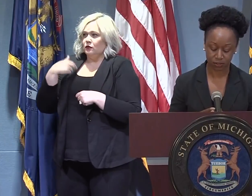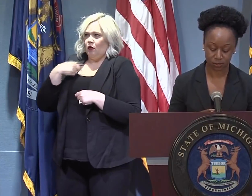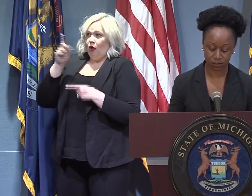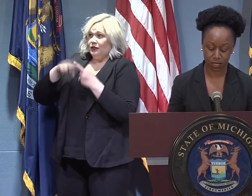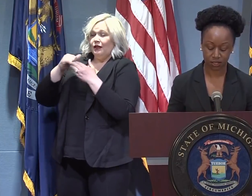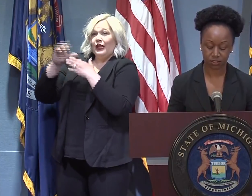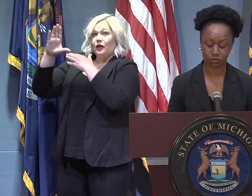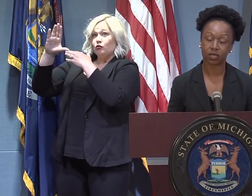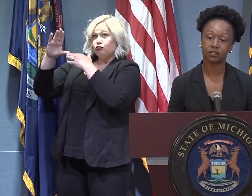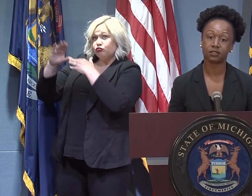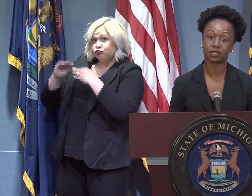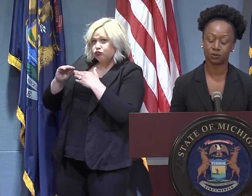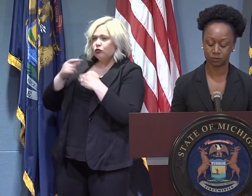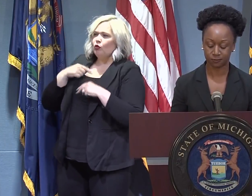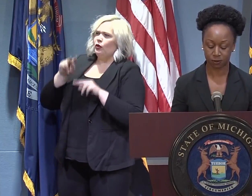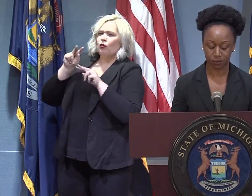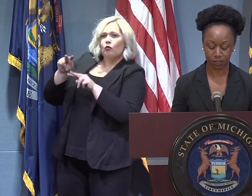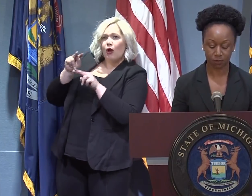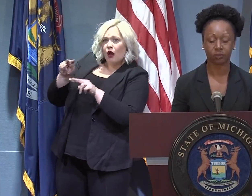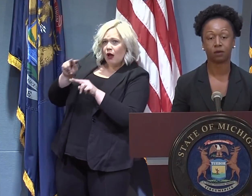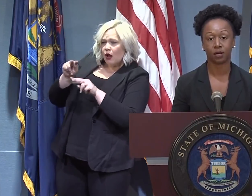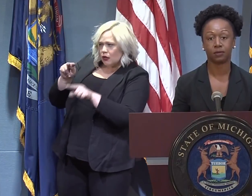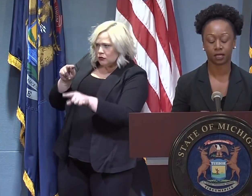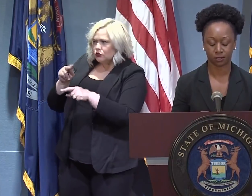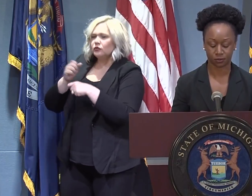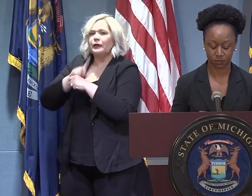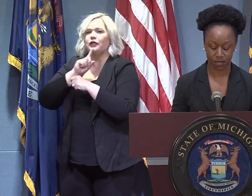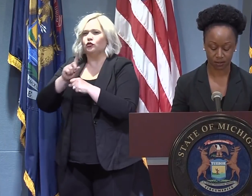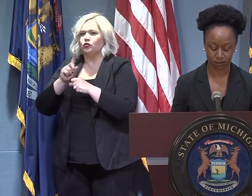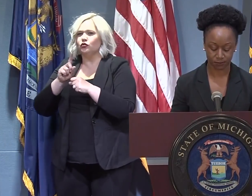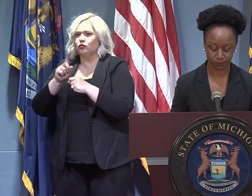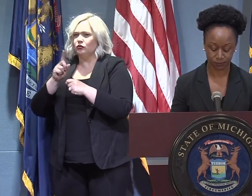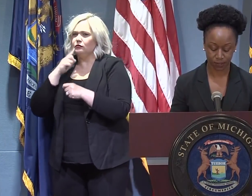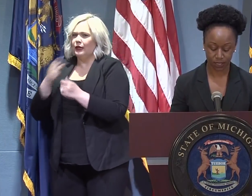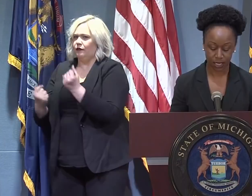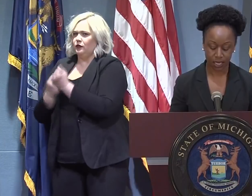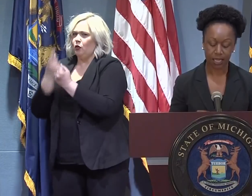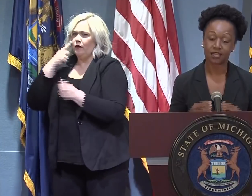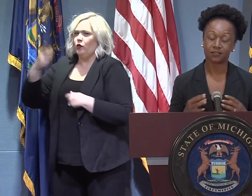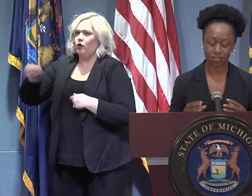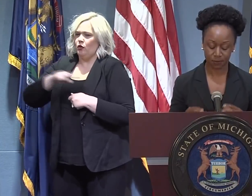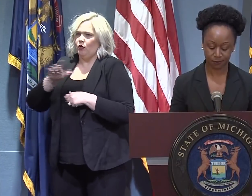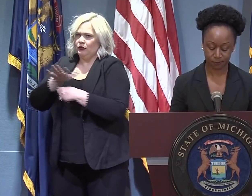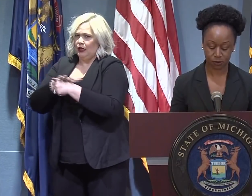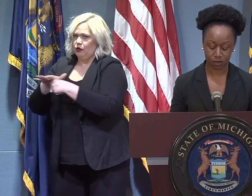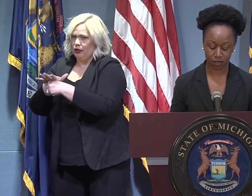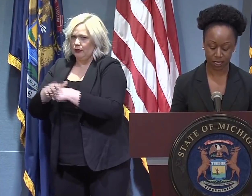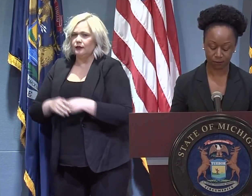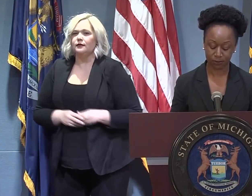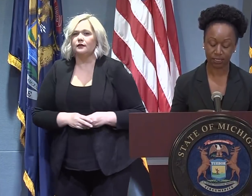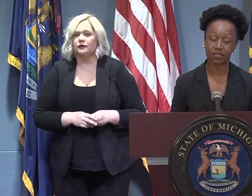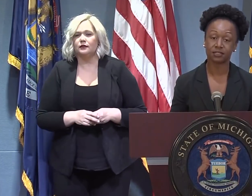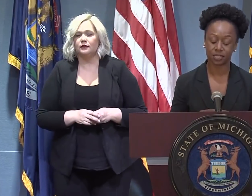CAPACITY AND THE NUMBER OF PEOPLE IN THOSE BEDS. WE WILL CONTINUE TO MONITOR THESE TRENDS AS WE MOVE FORWARD WITH OUR PUBLIC HEALTH